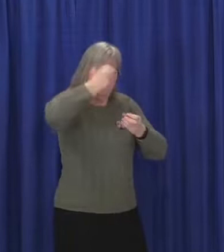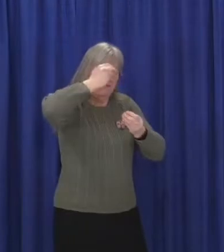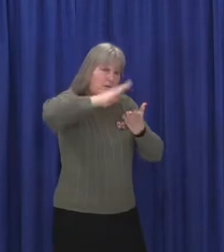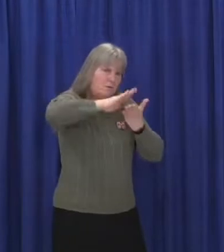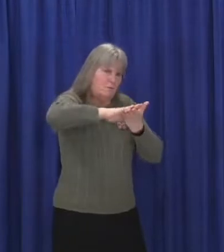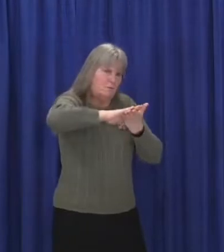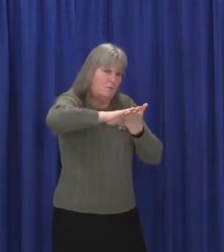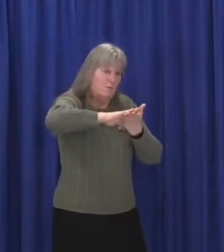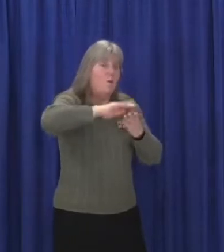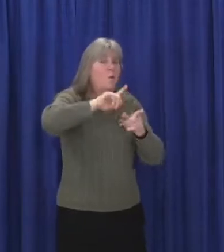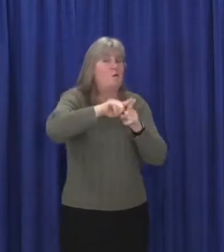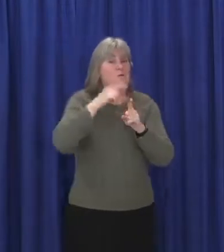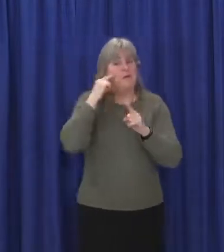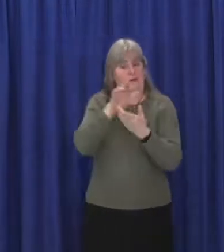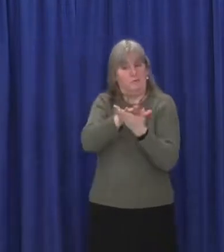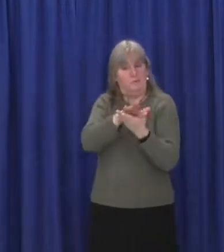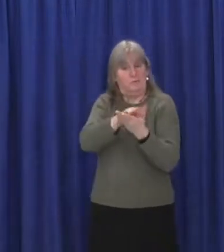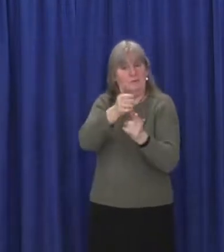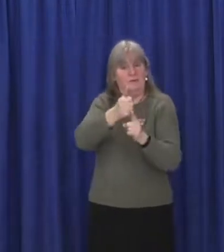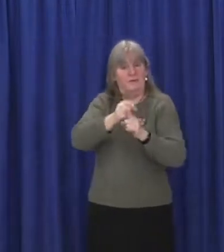changes in school operations.